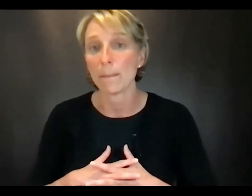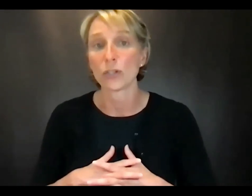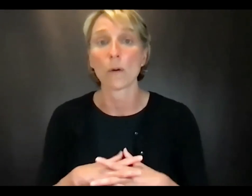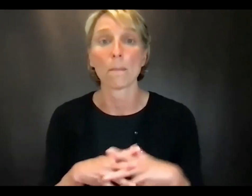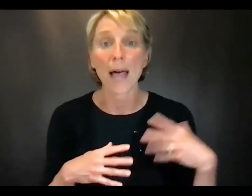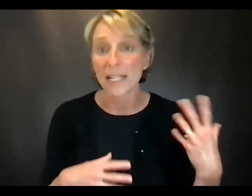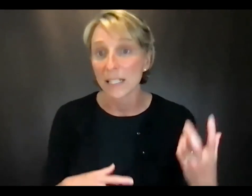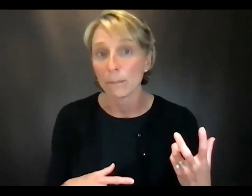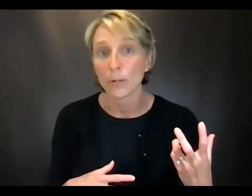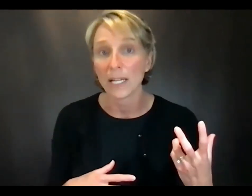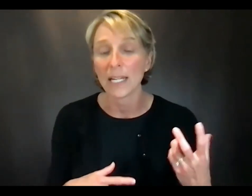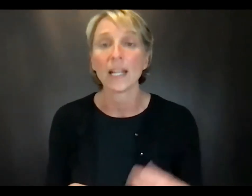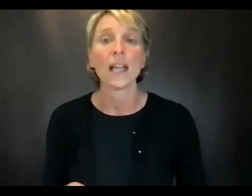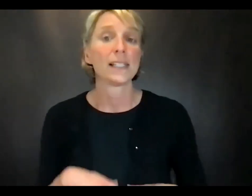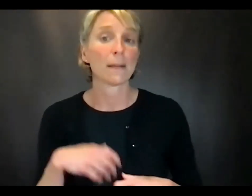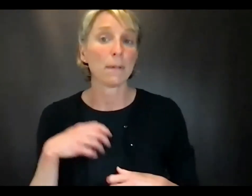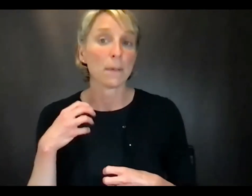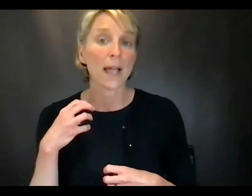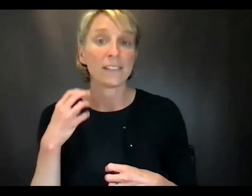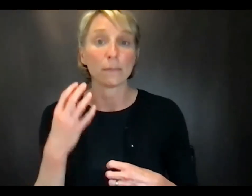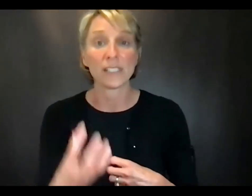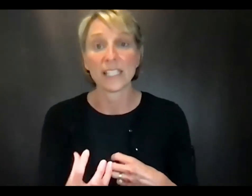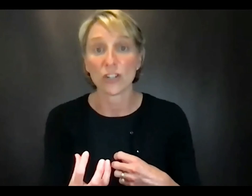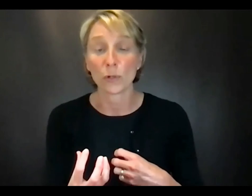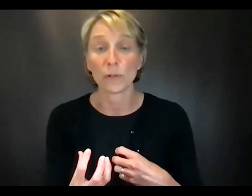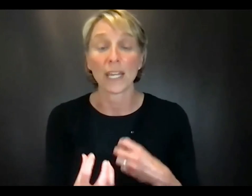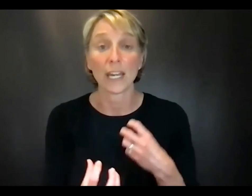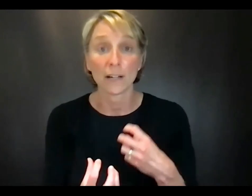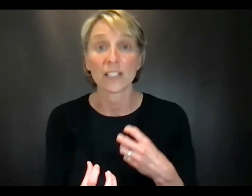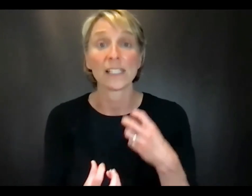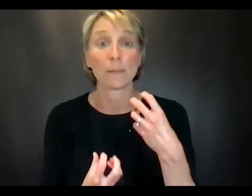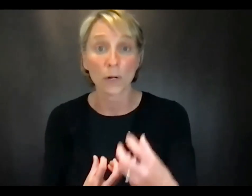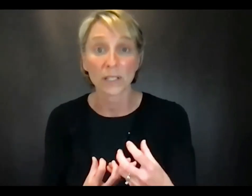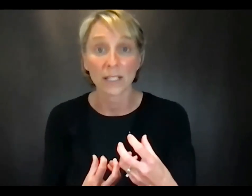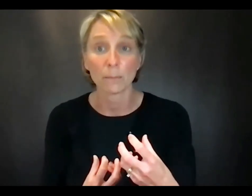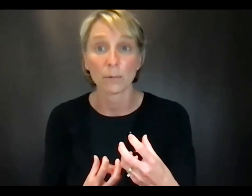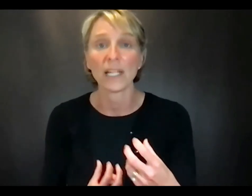don't mind lip reading. Some people have some residual hearing to support the lip reading.